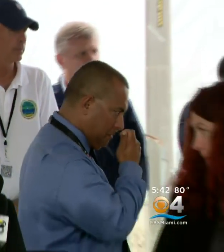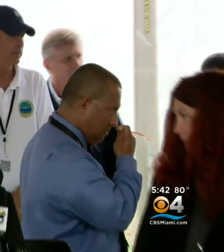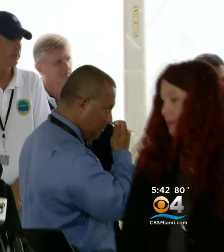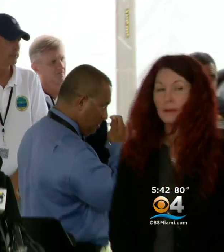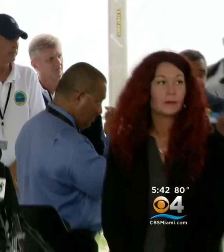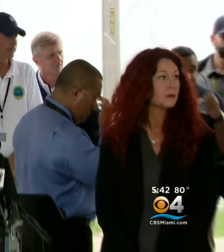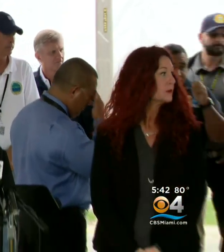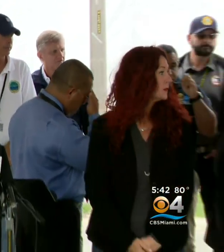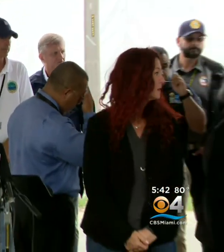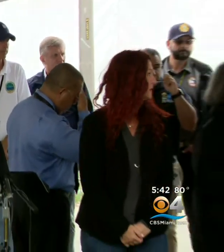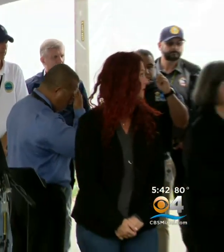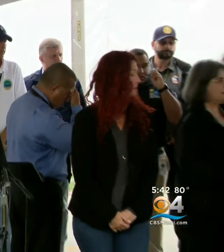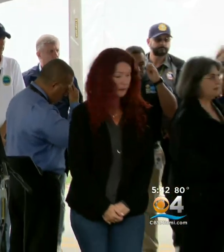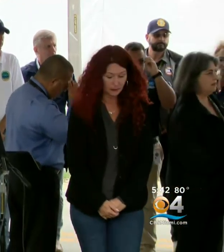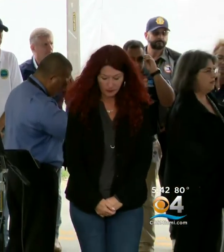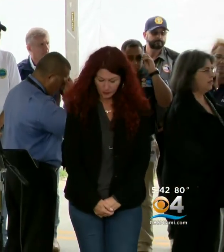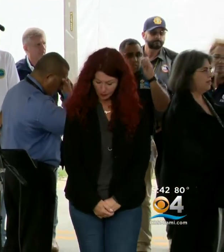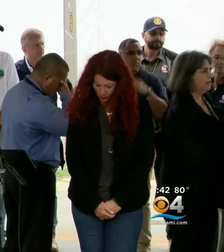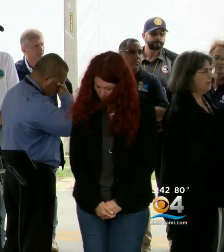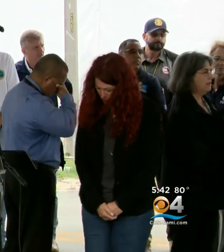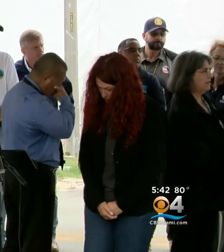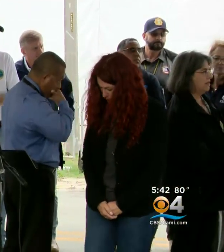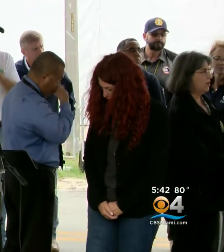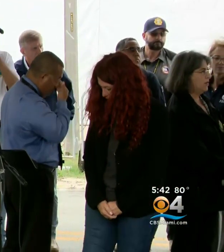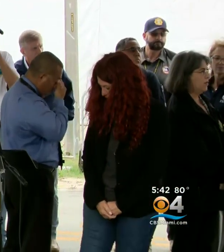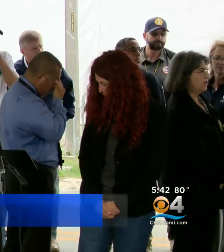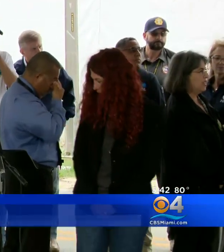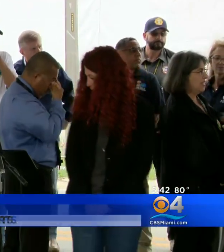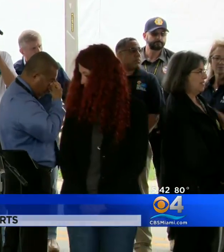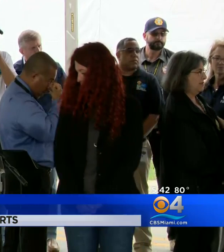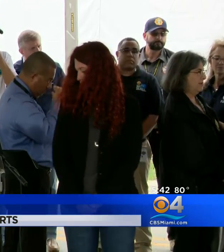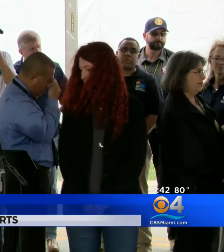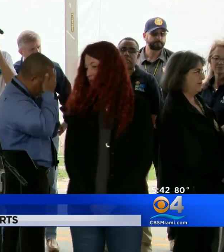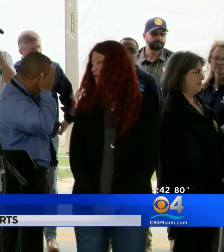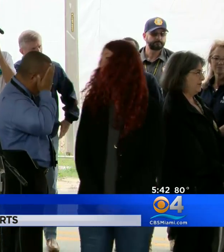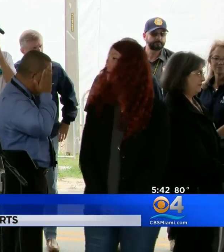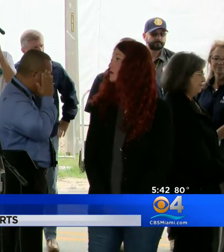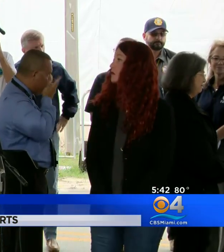FORCED TO PERFORM AND TAKE